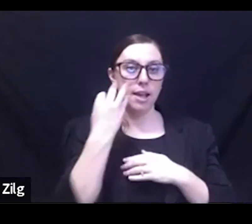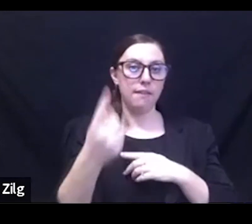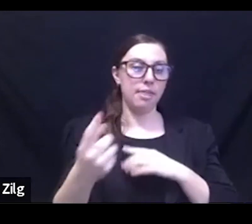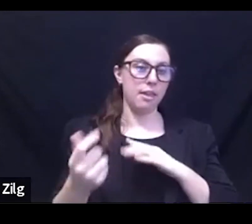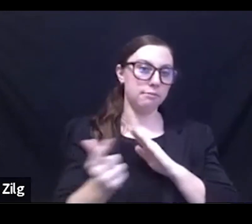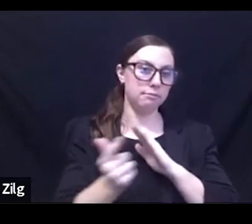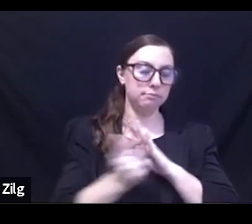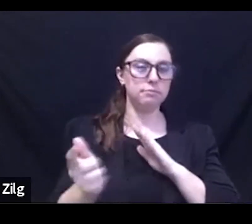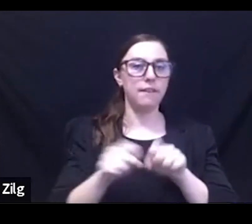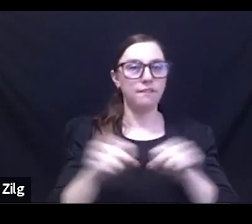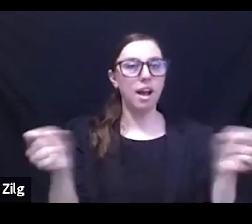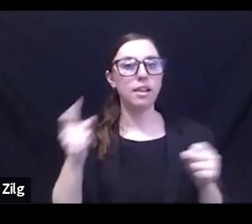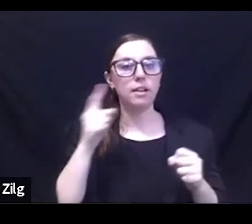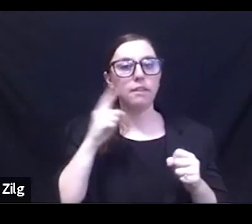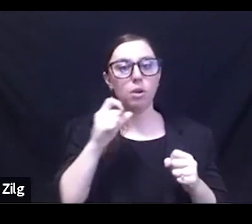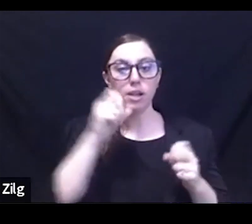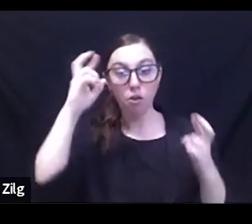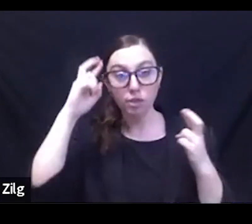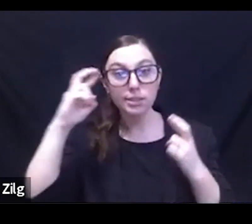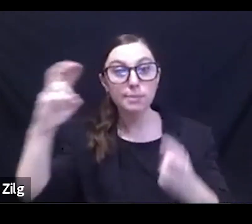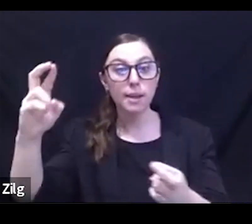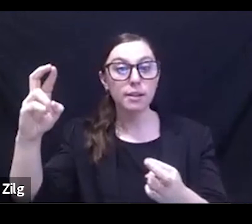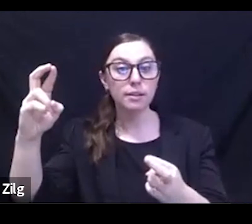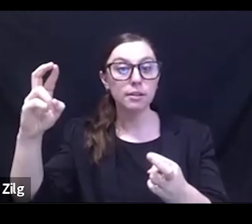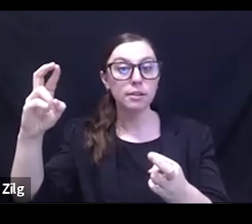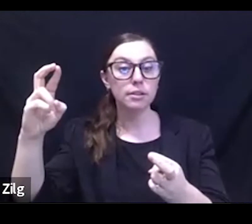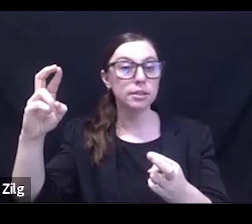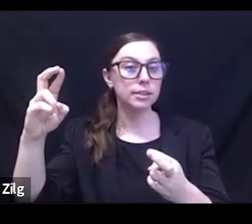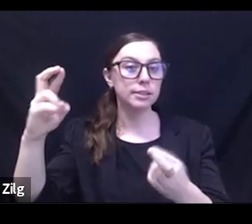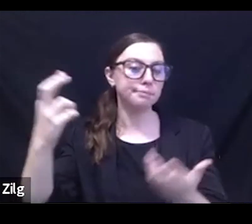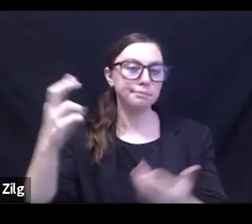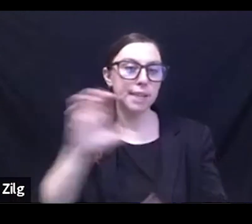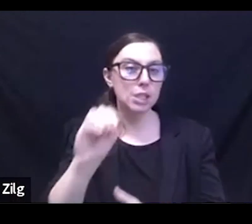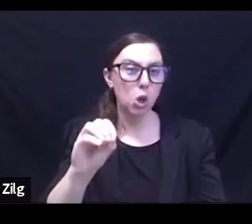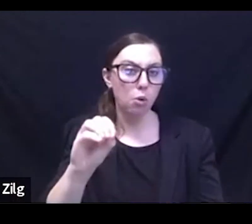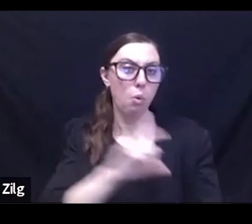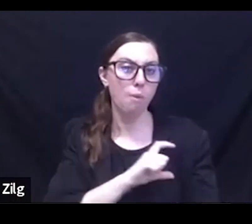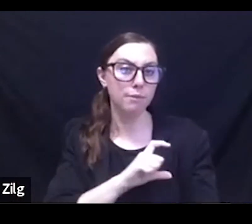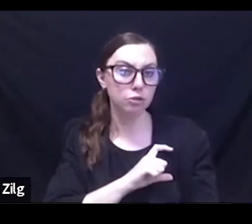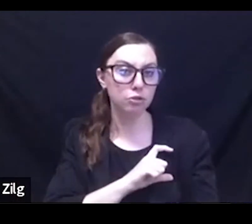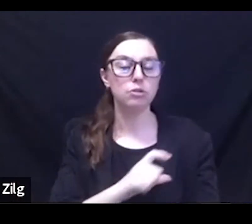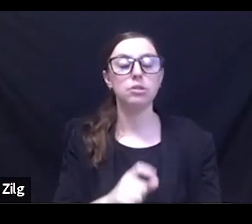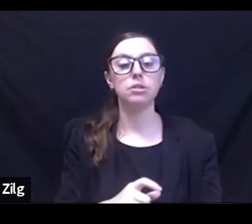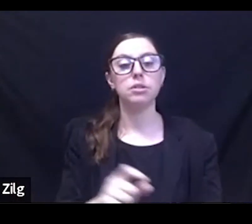Island where they were placed, for example, if they disrespected a corrections officer.